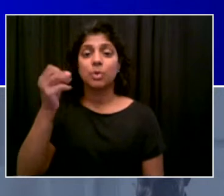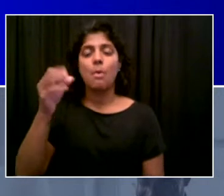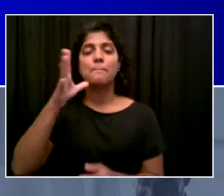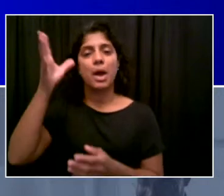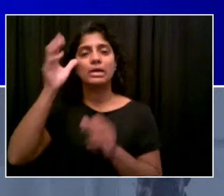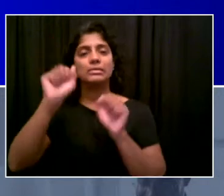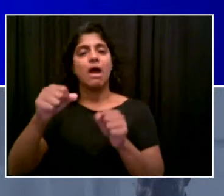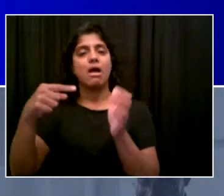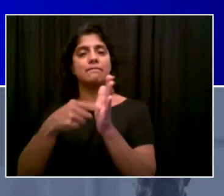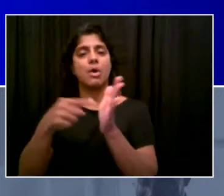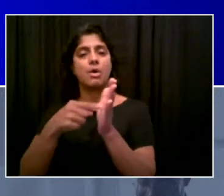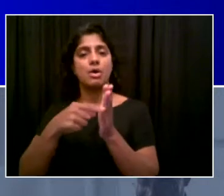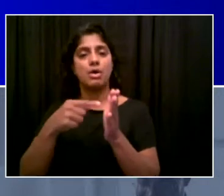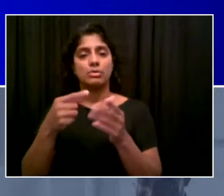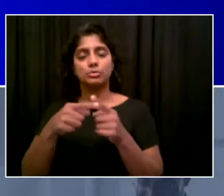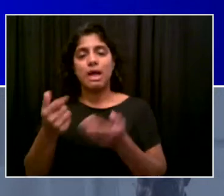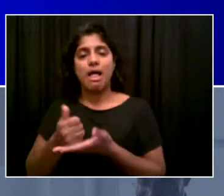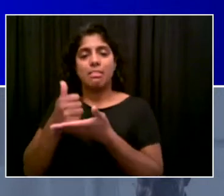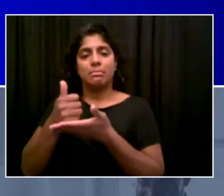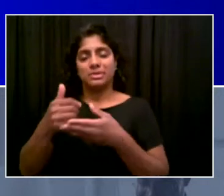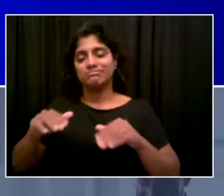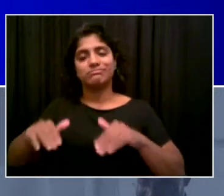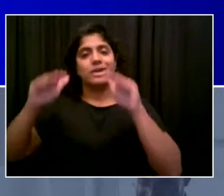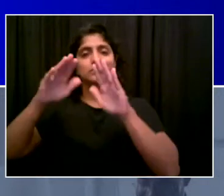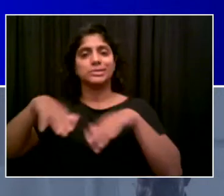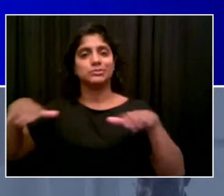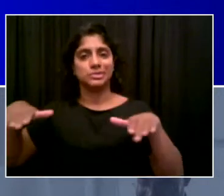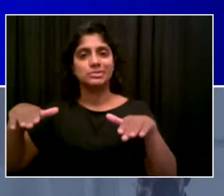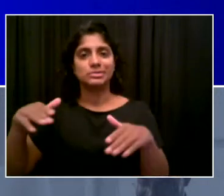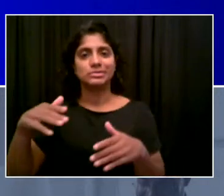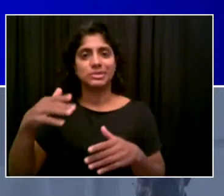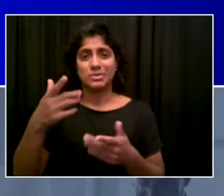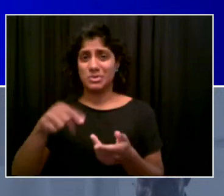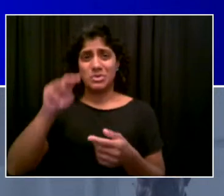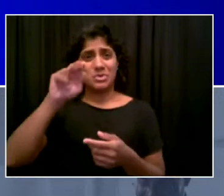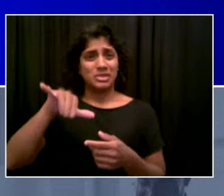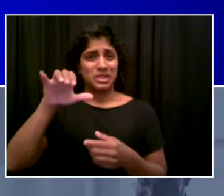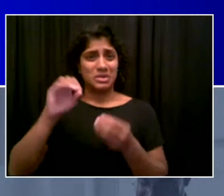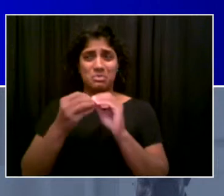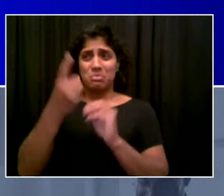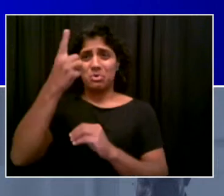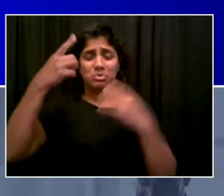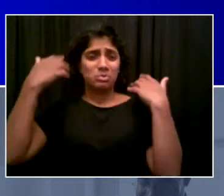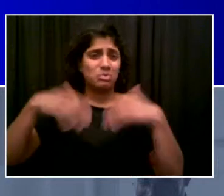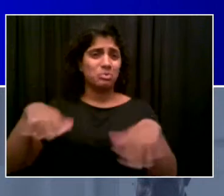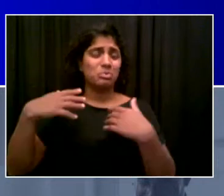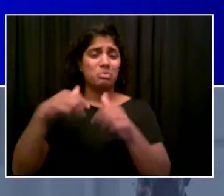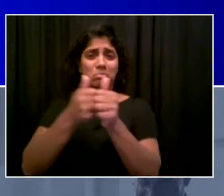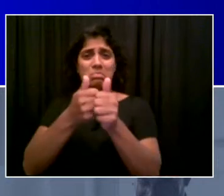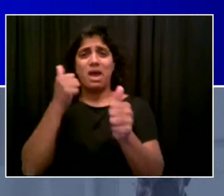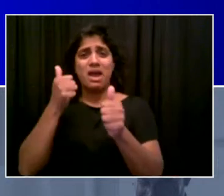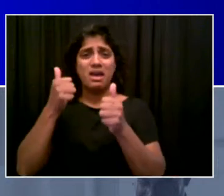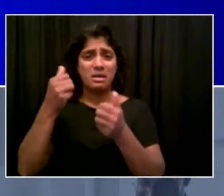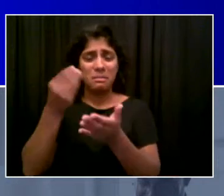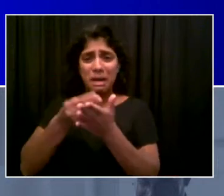HELP BRINGING UP THEIR KIDS. RAISING CHILDREN IS HARD IN THE MODERN AGE AND